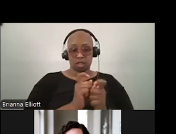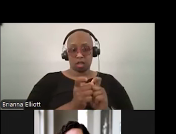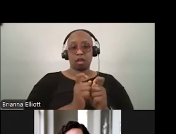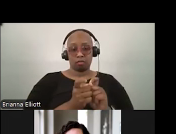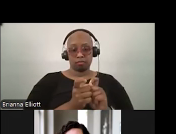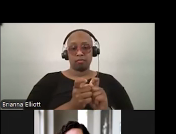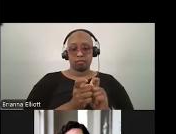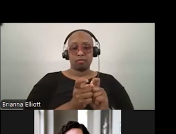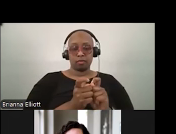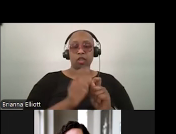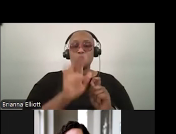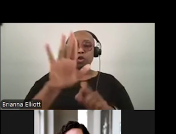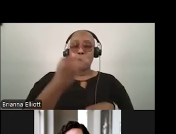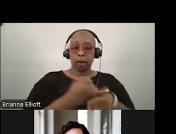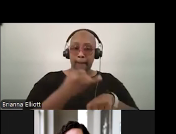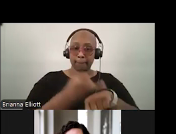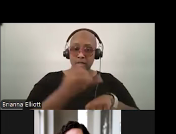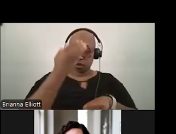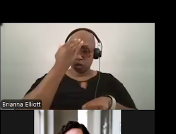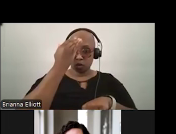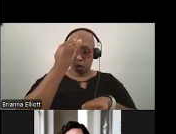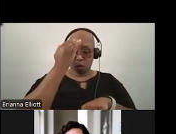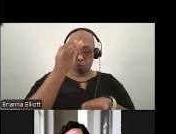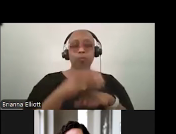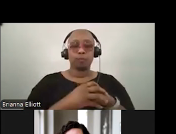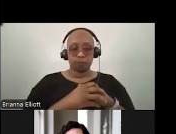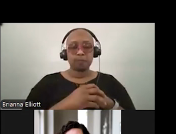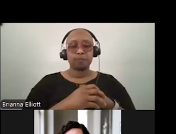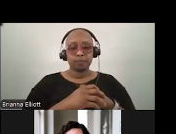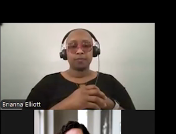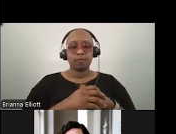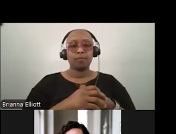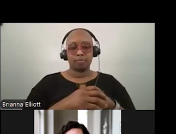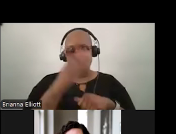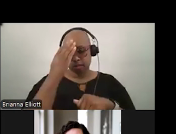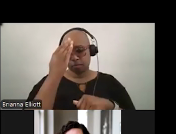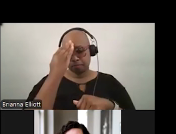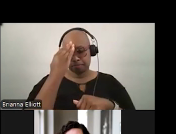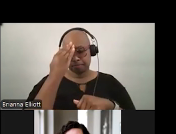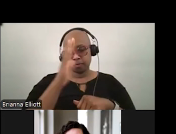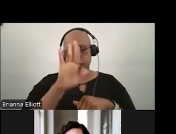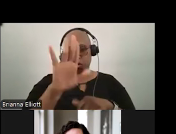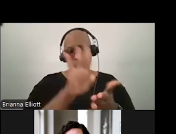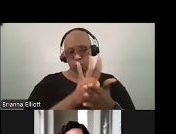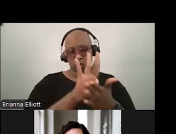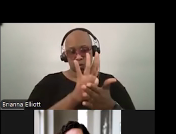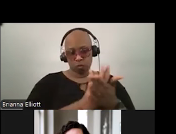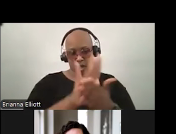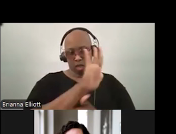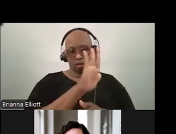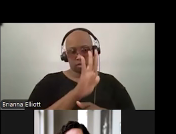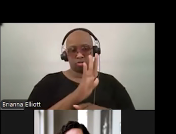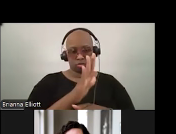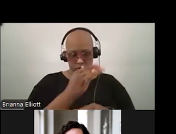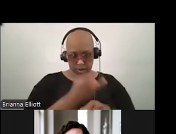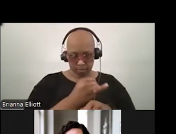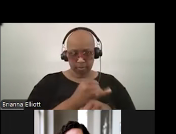promise, promise you that your campuses know this. Your campuses have guidelines and guidance coming